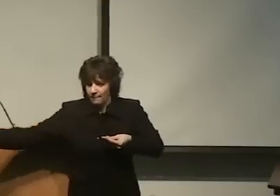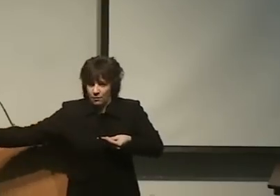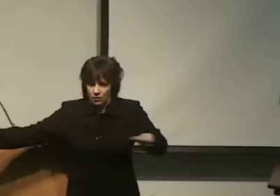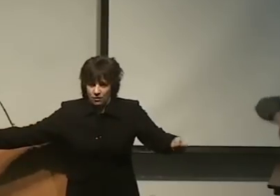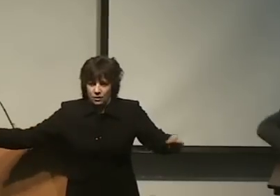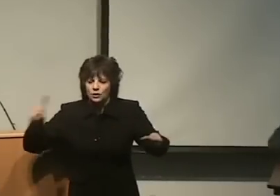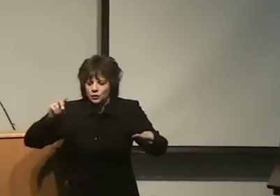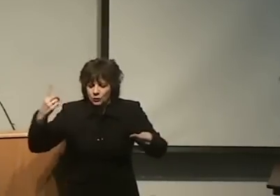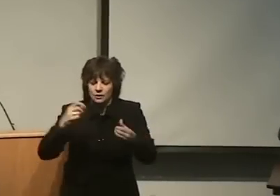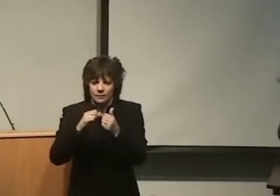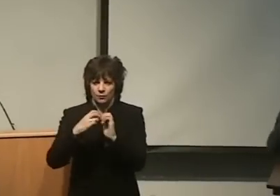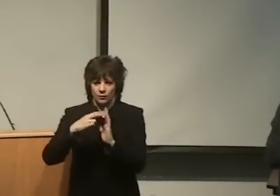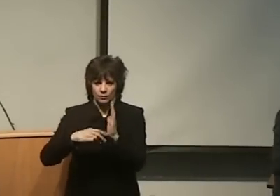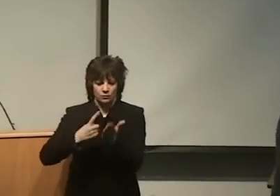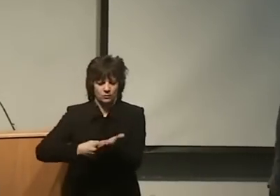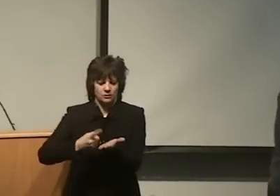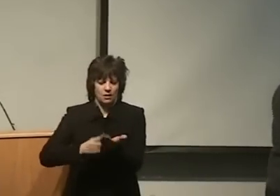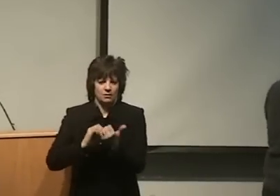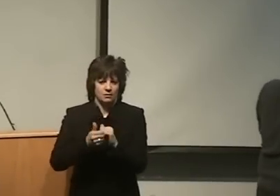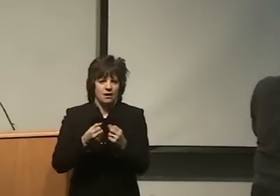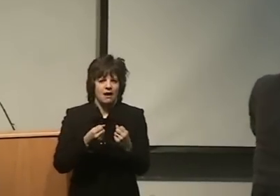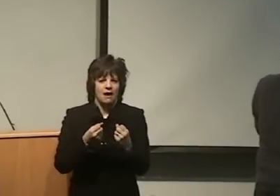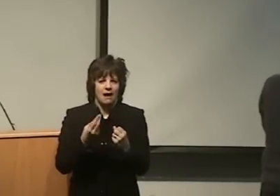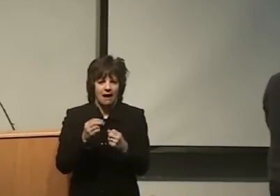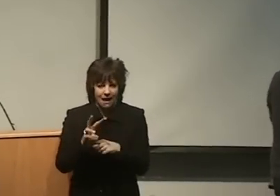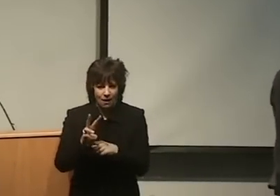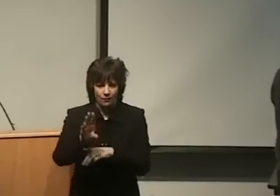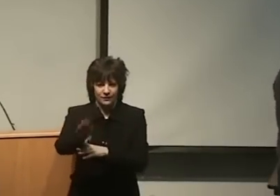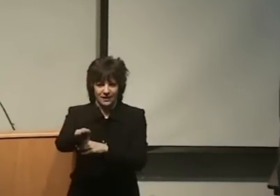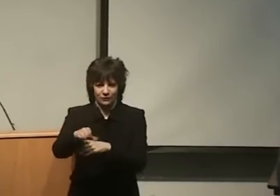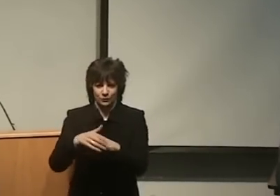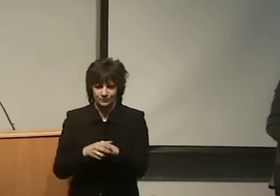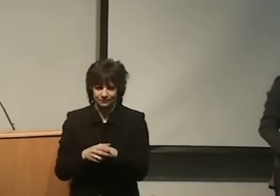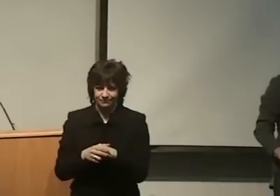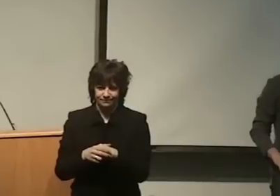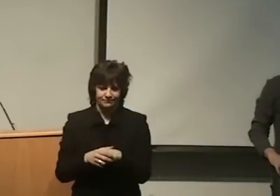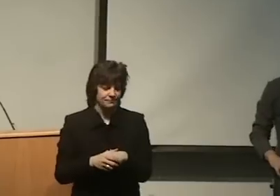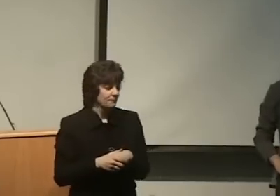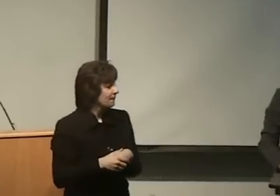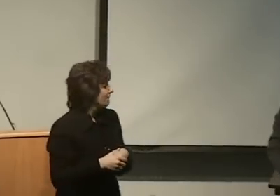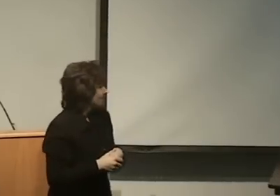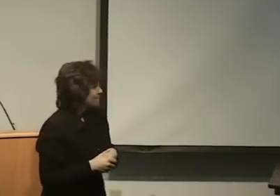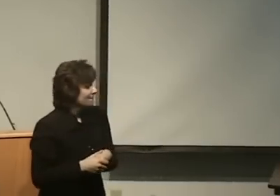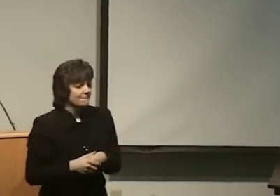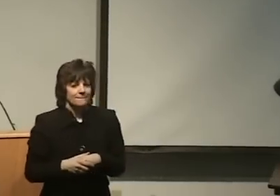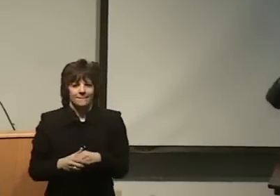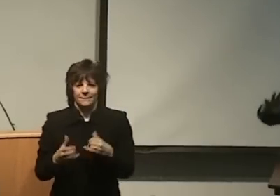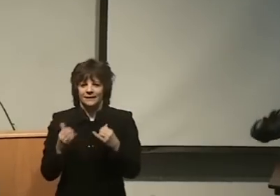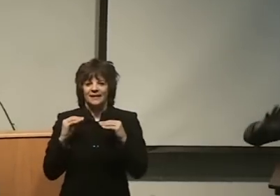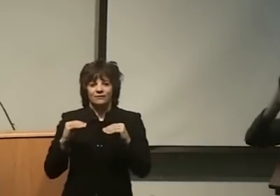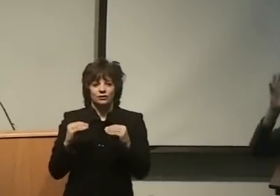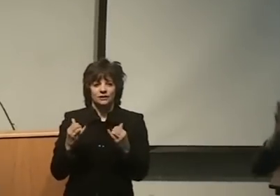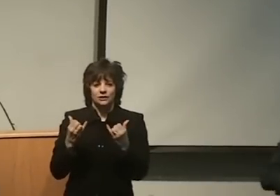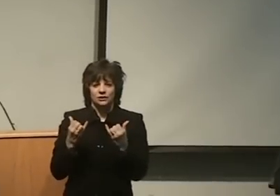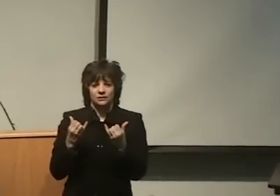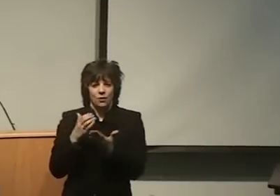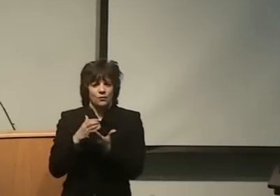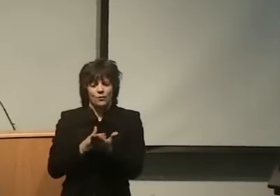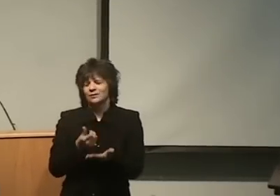And we'll talk about some strategies this afternoon. Current events, if you're teaching a course, any course has some relevance to what's going on.